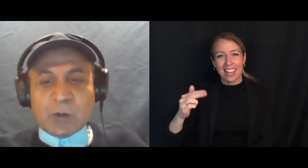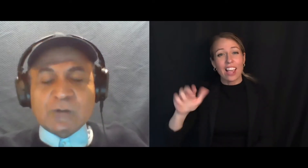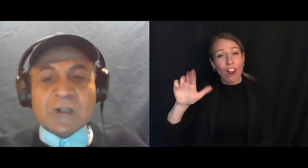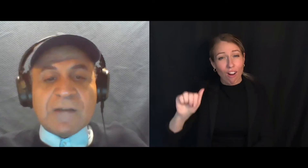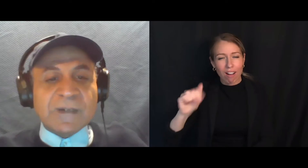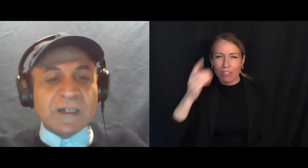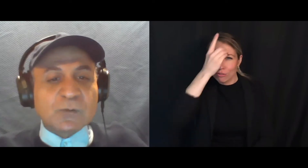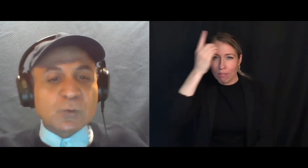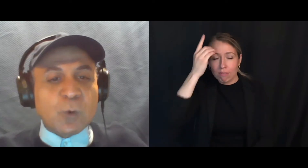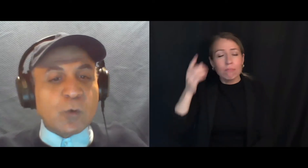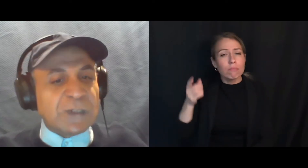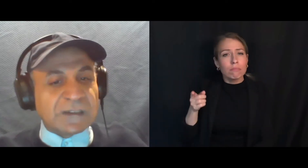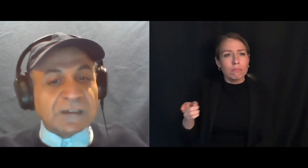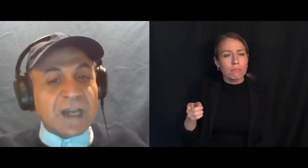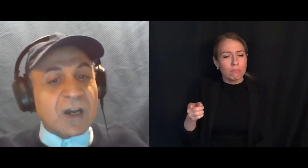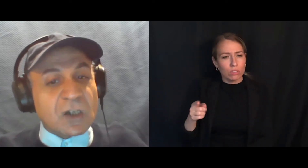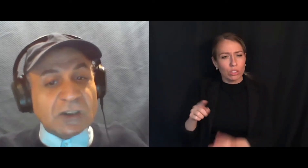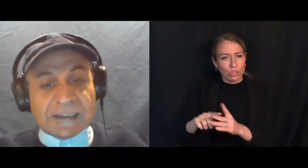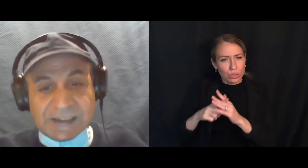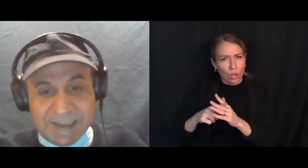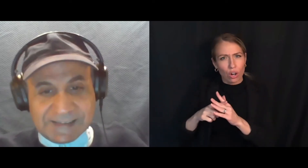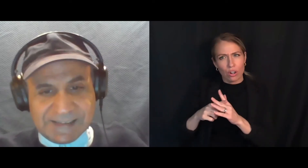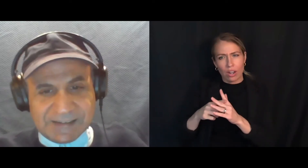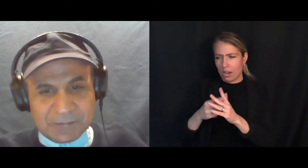through traveling to communities across the state,